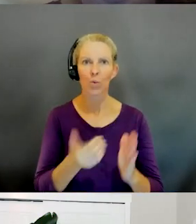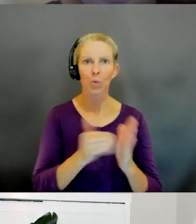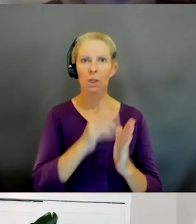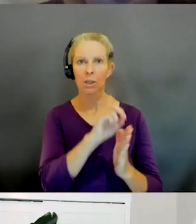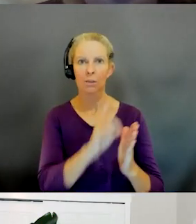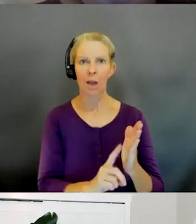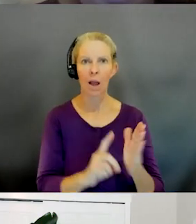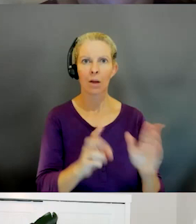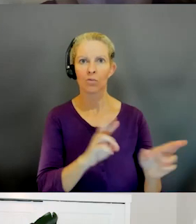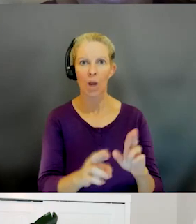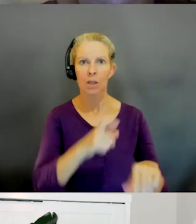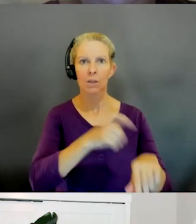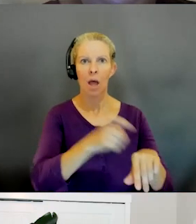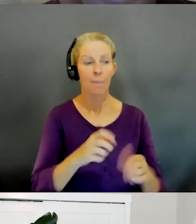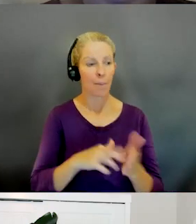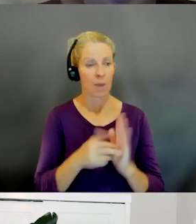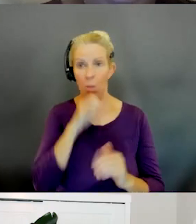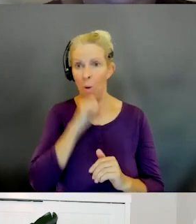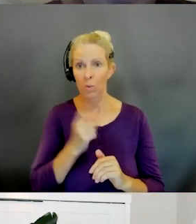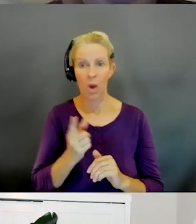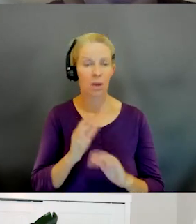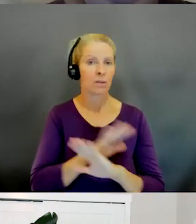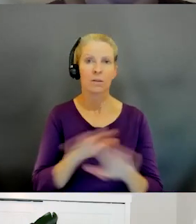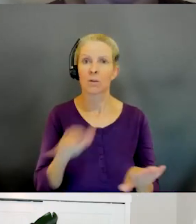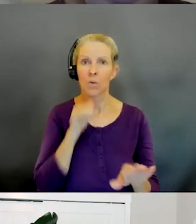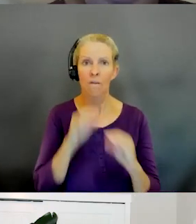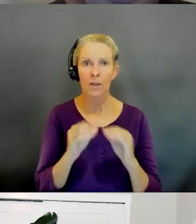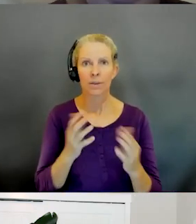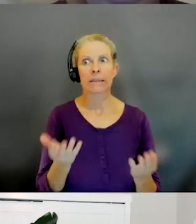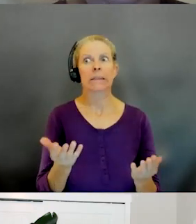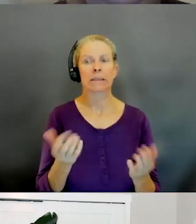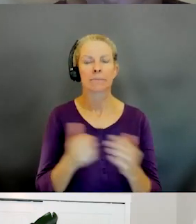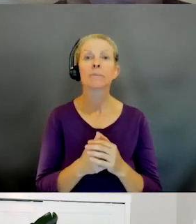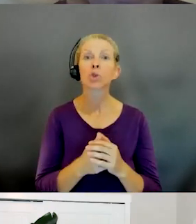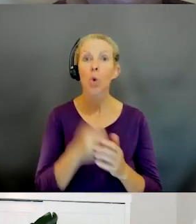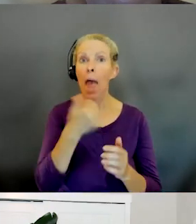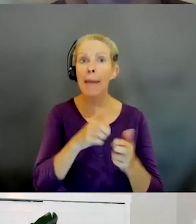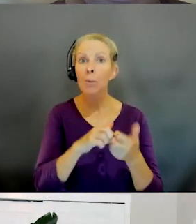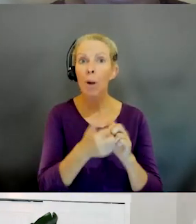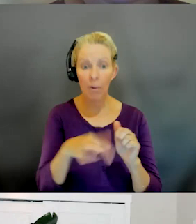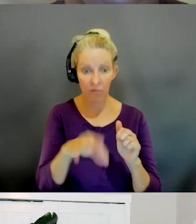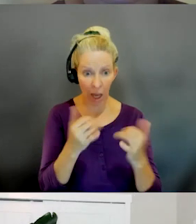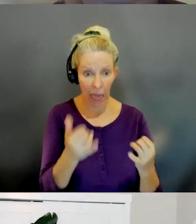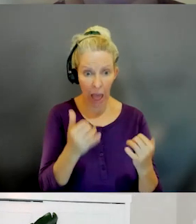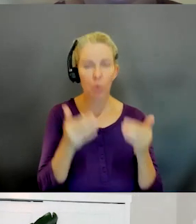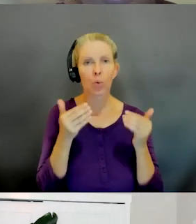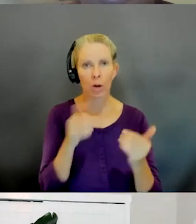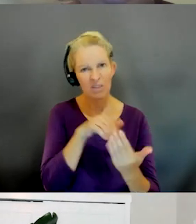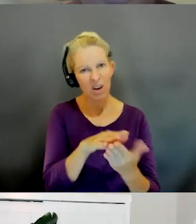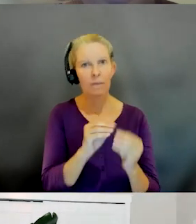on whatever you have currently. Show them. >> Mark: That's a great -- oh, sorry.